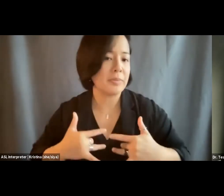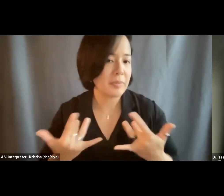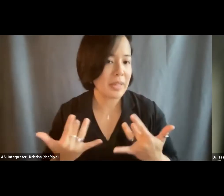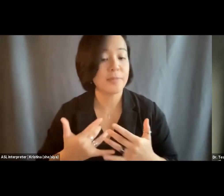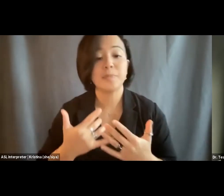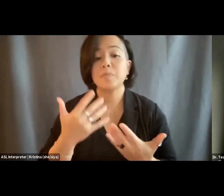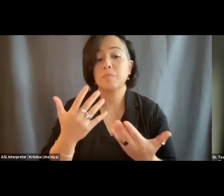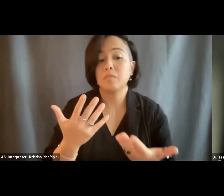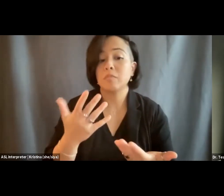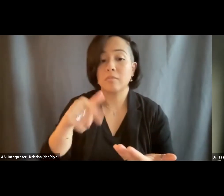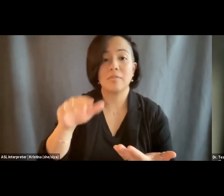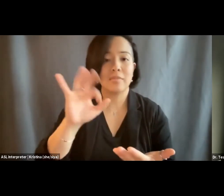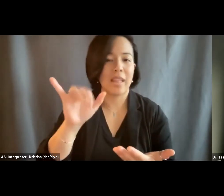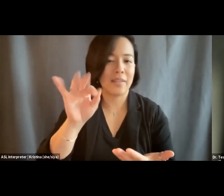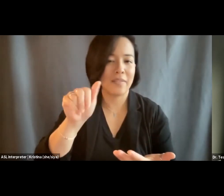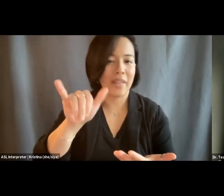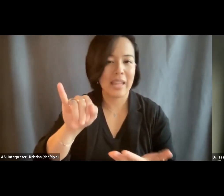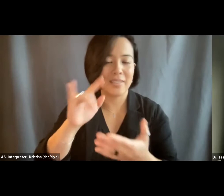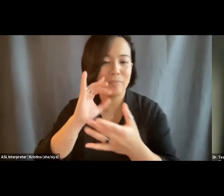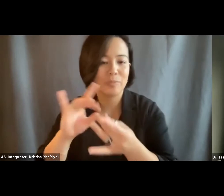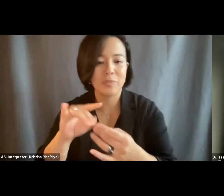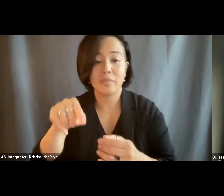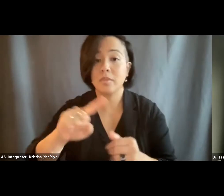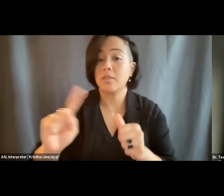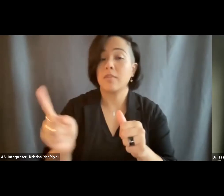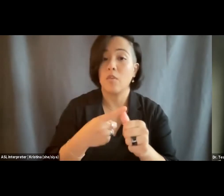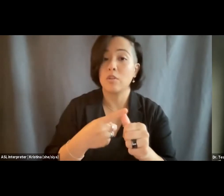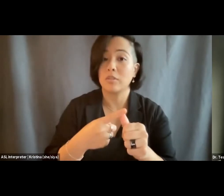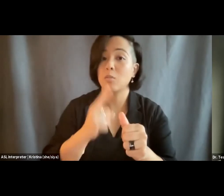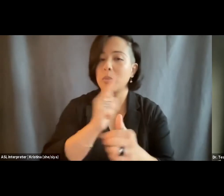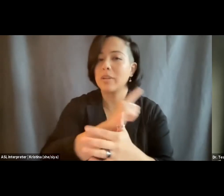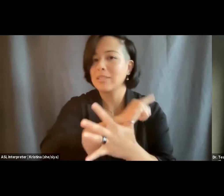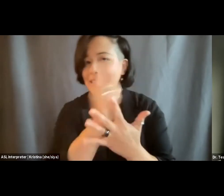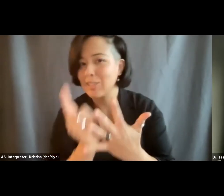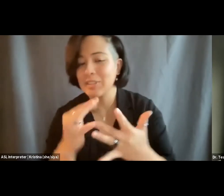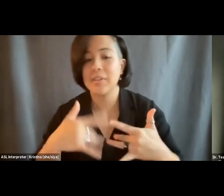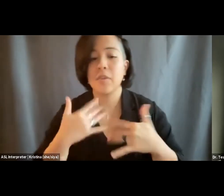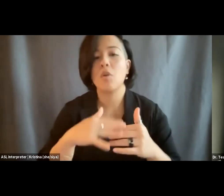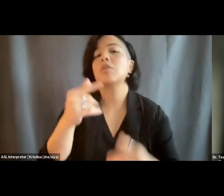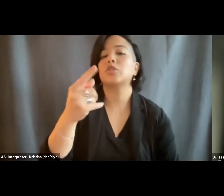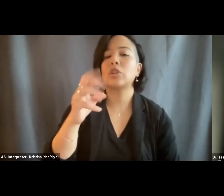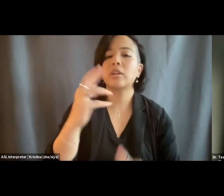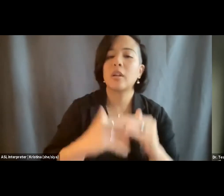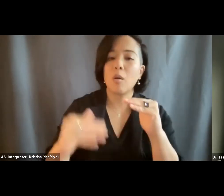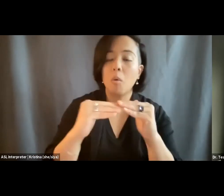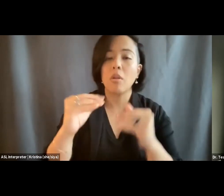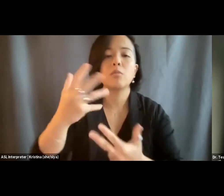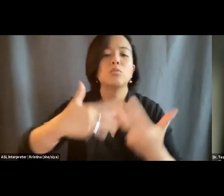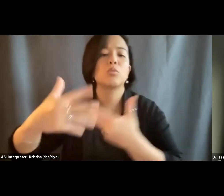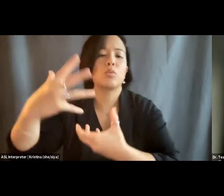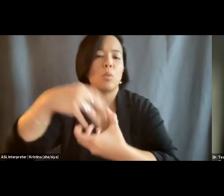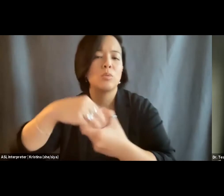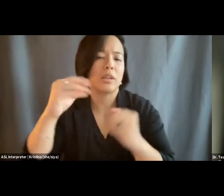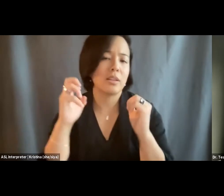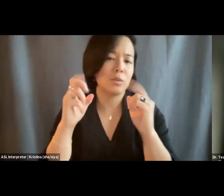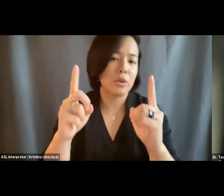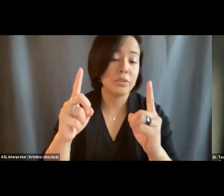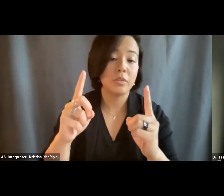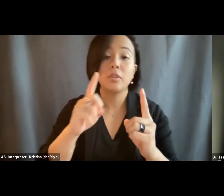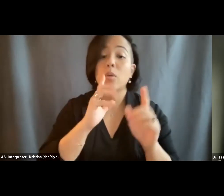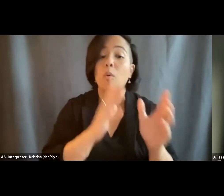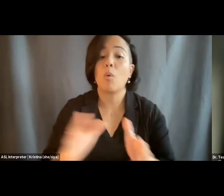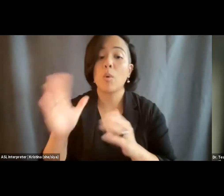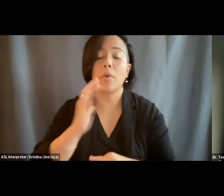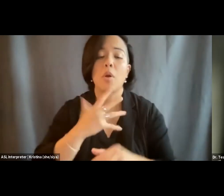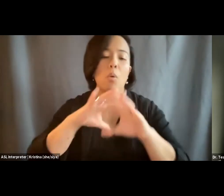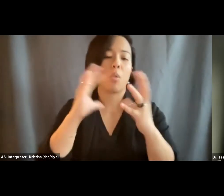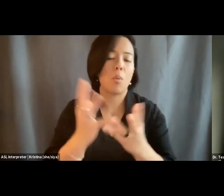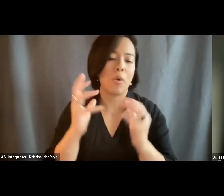our global education department.